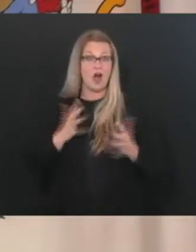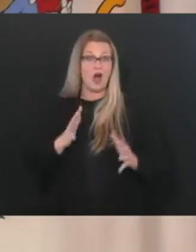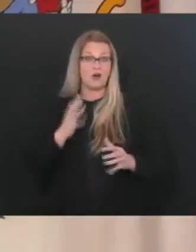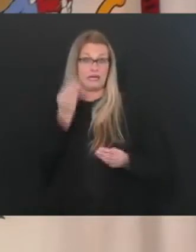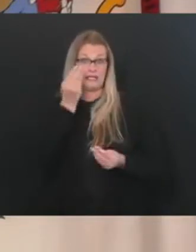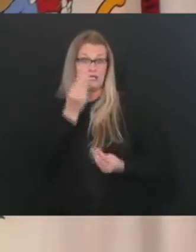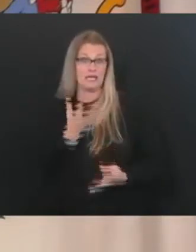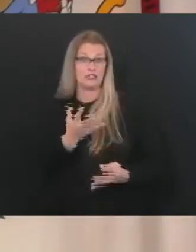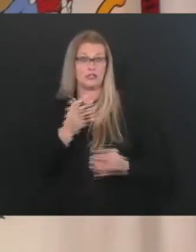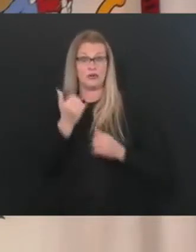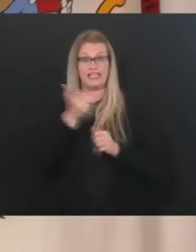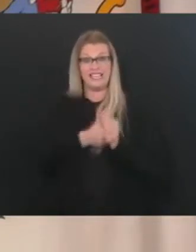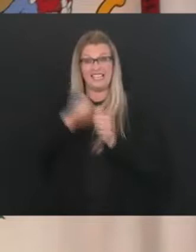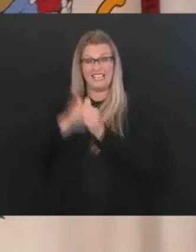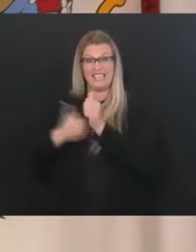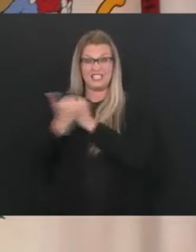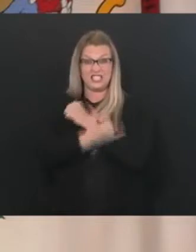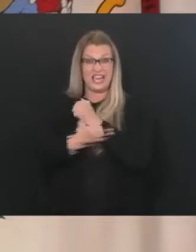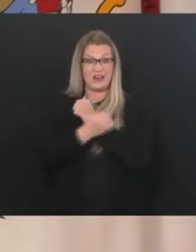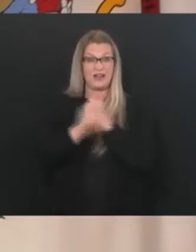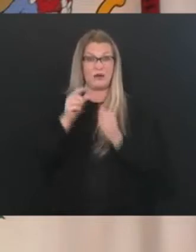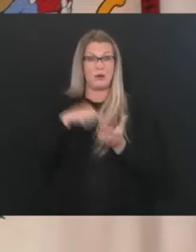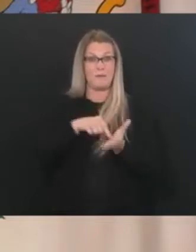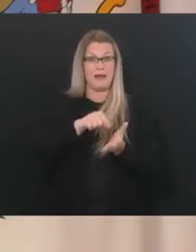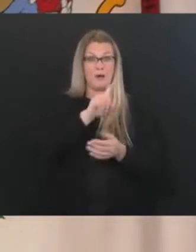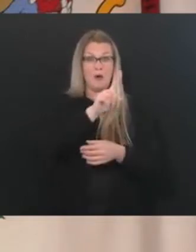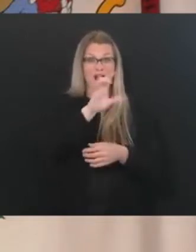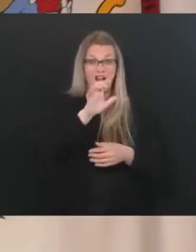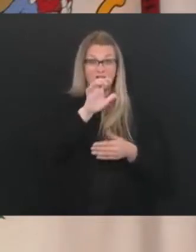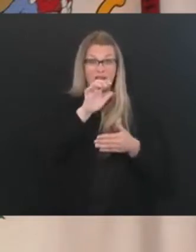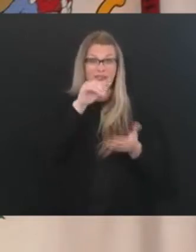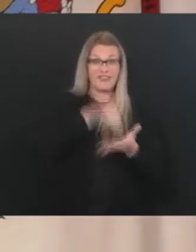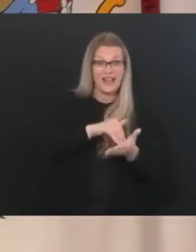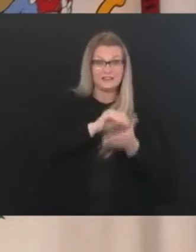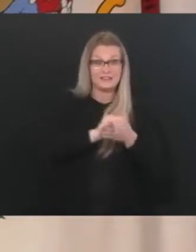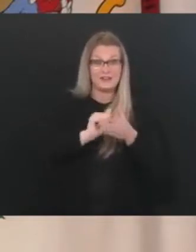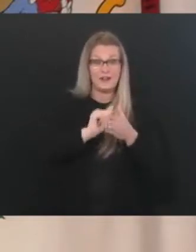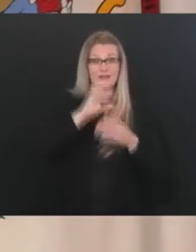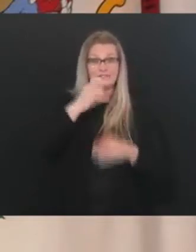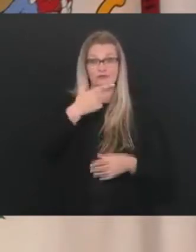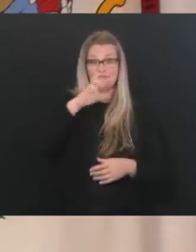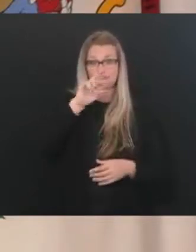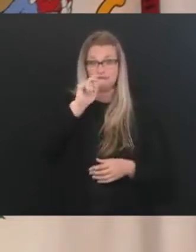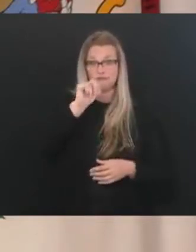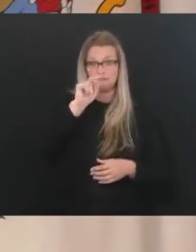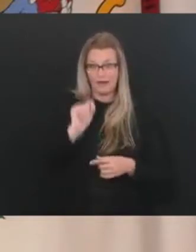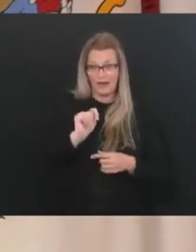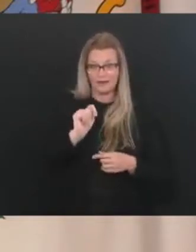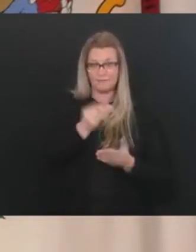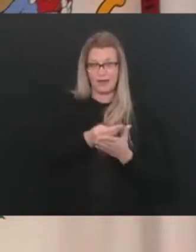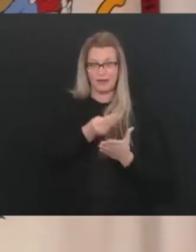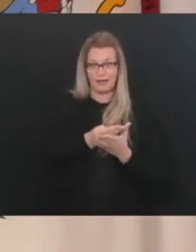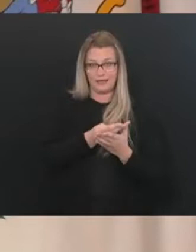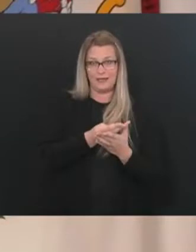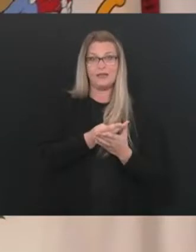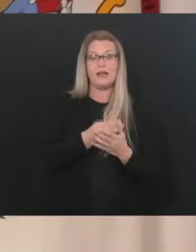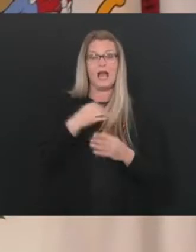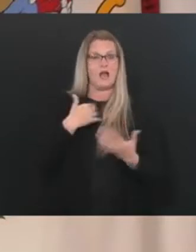HERO PAY ON ONE ISSUE, AND THAT I'VE TOLD YOU WHAT WE'RE DOING IN REGARD TO THE